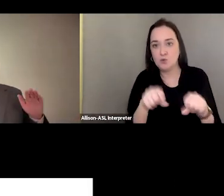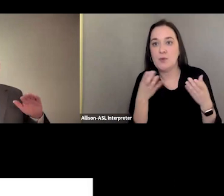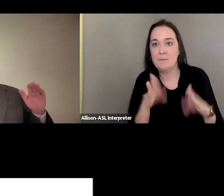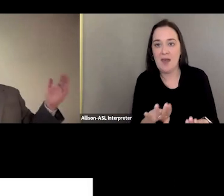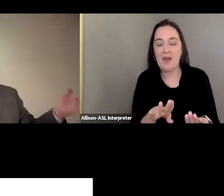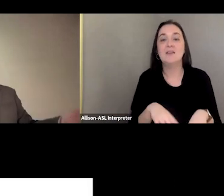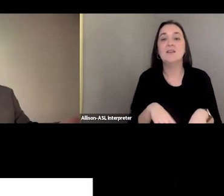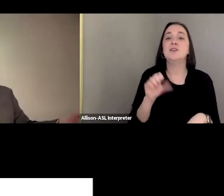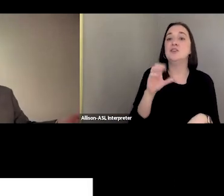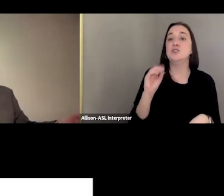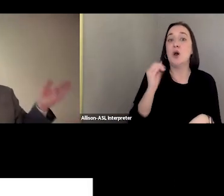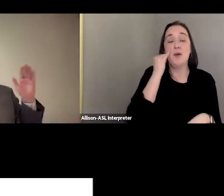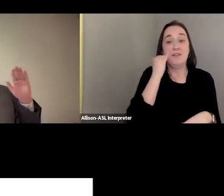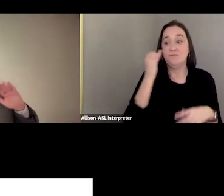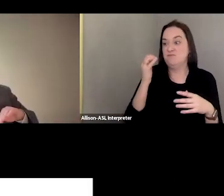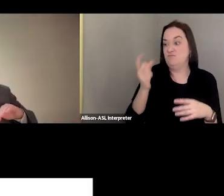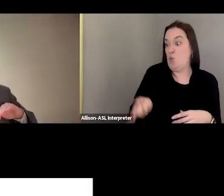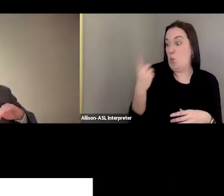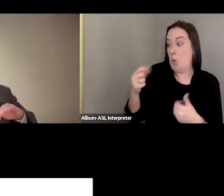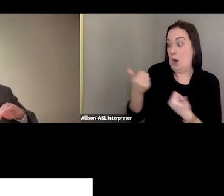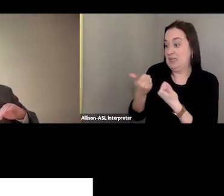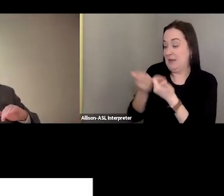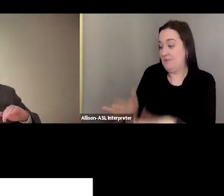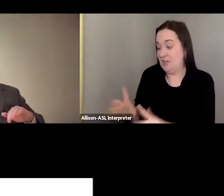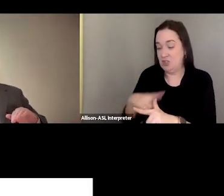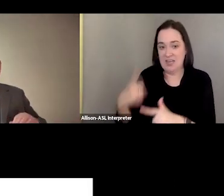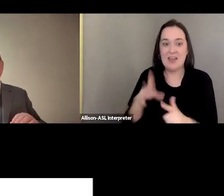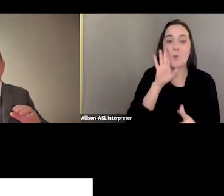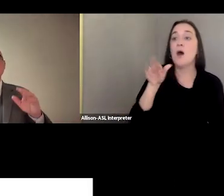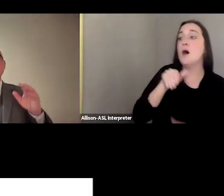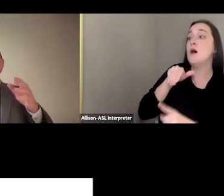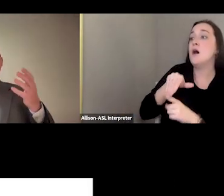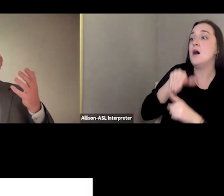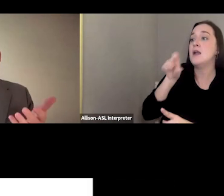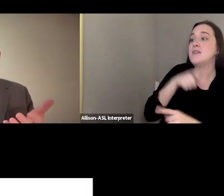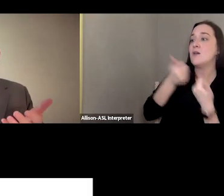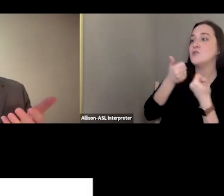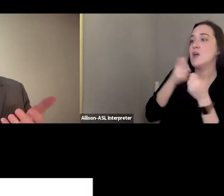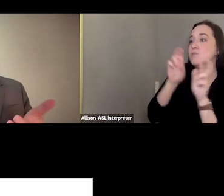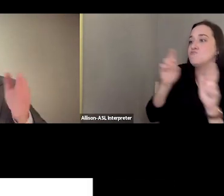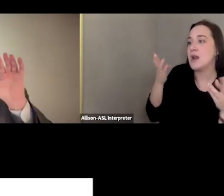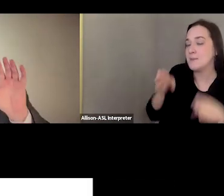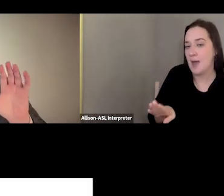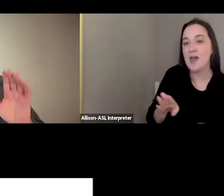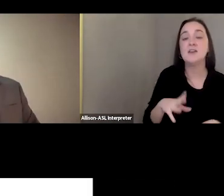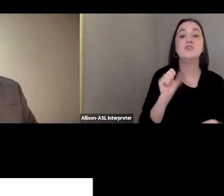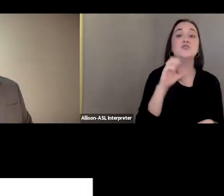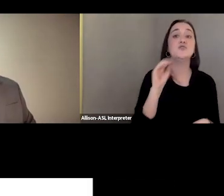So if you finished one game, they will prompt you to move to a different game to sports bet. So this is all happening in college students hands.